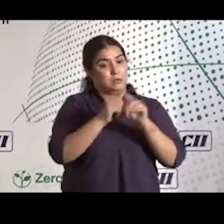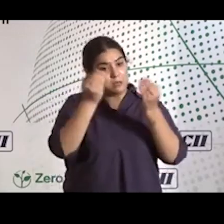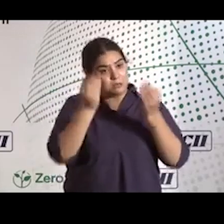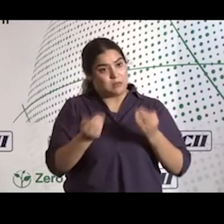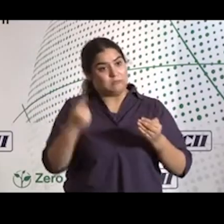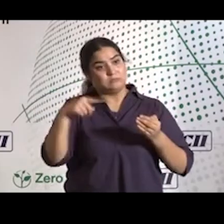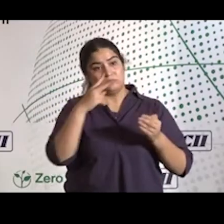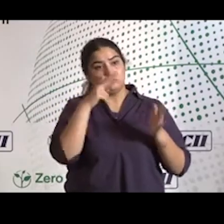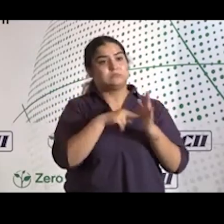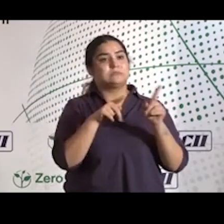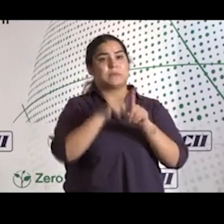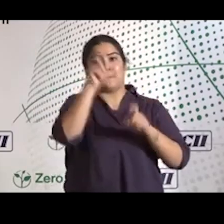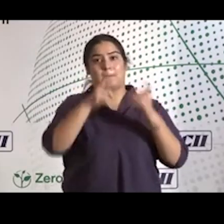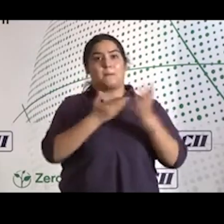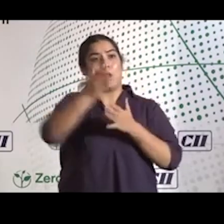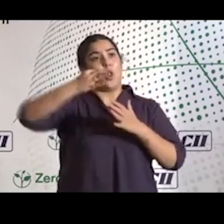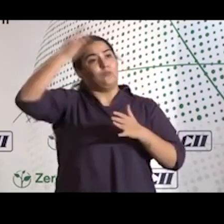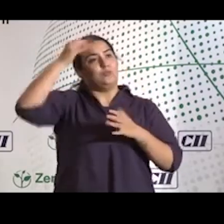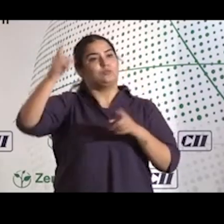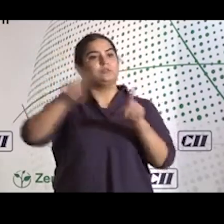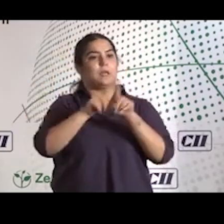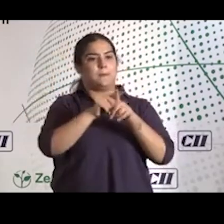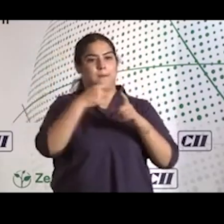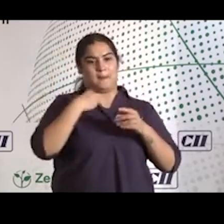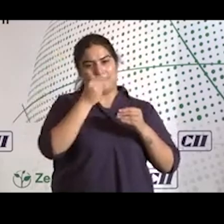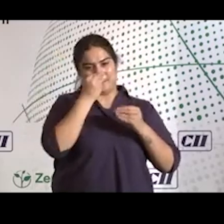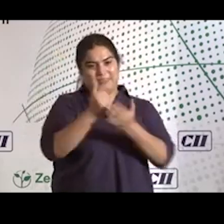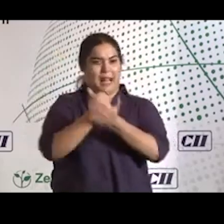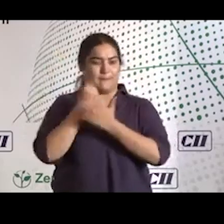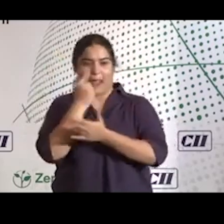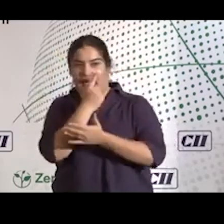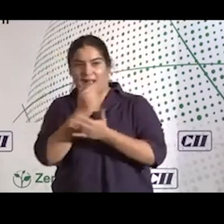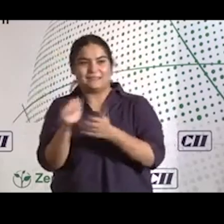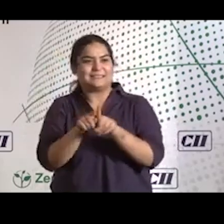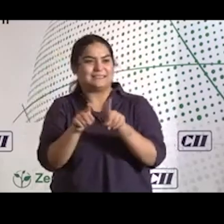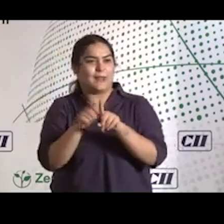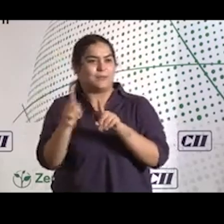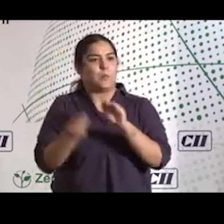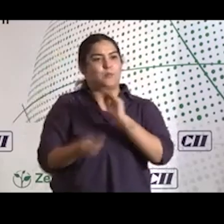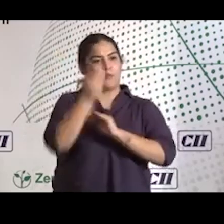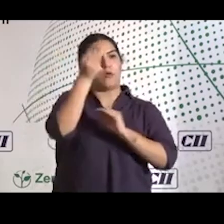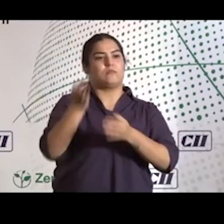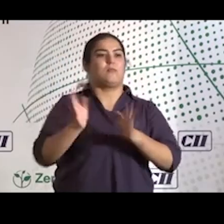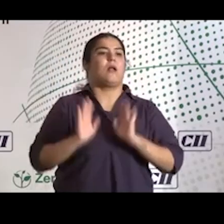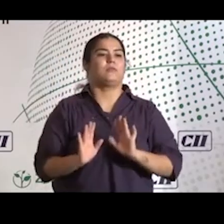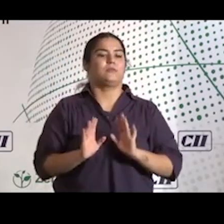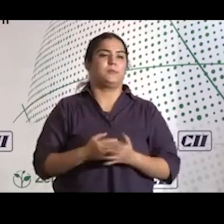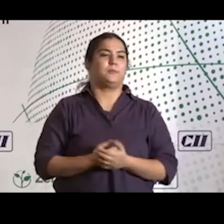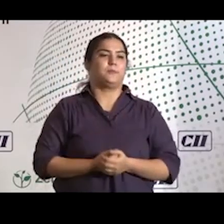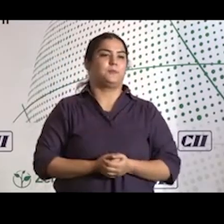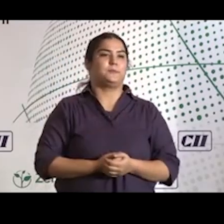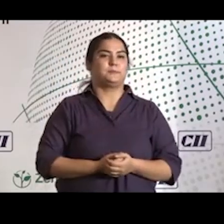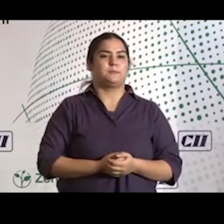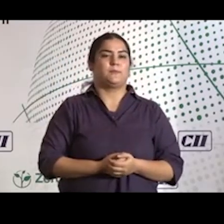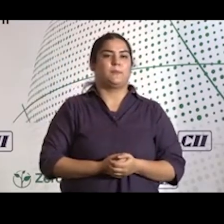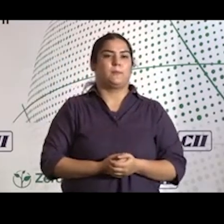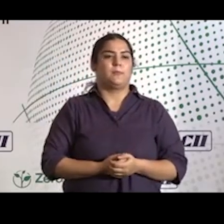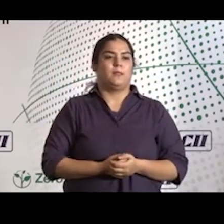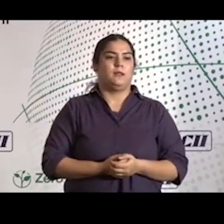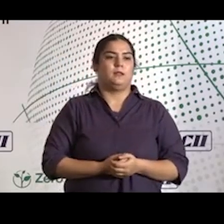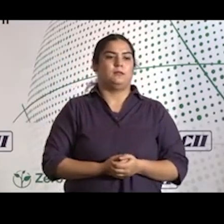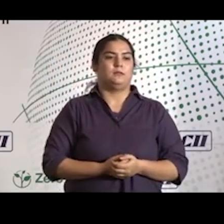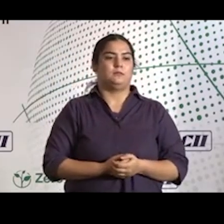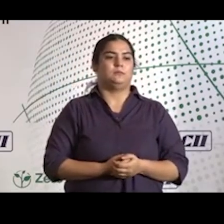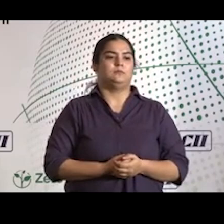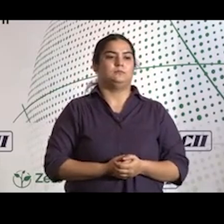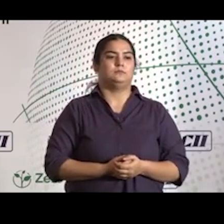Be my eyes out there if we're working on this together now.